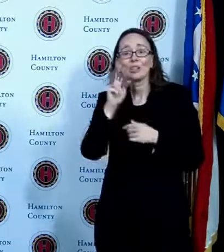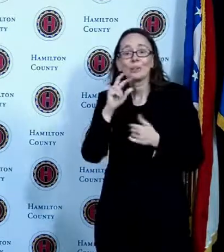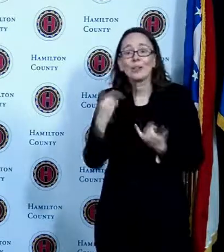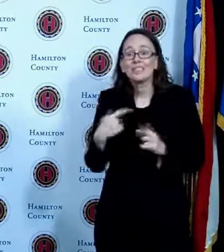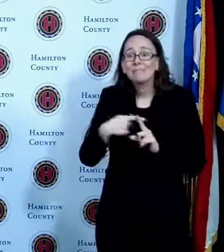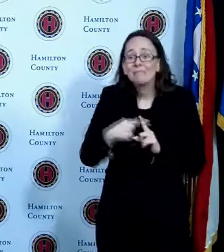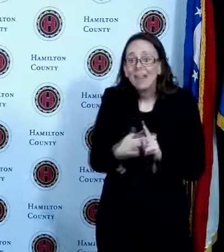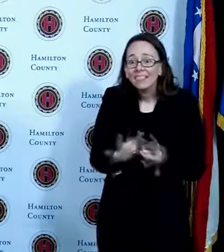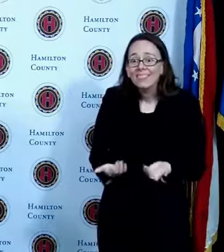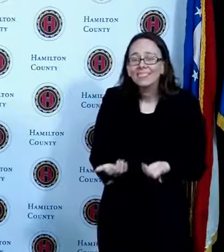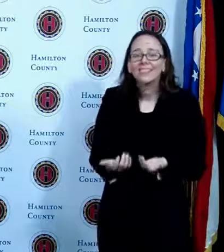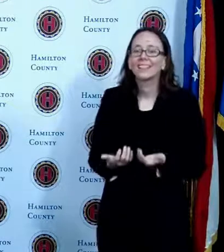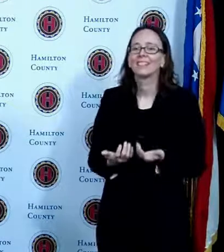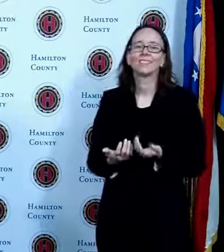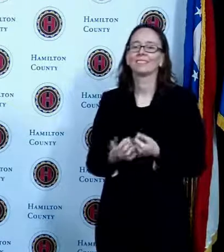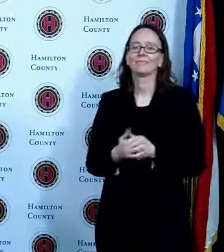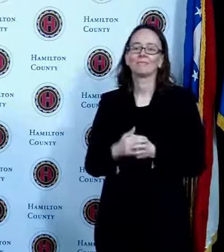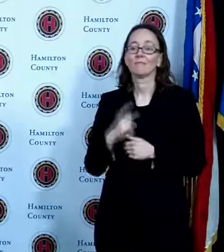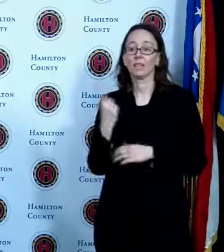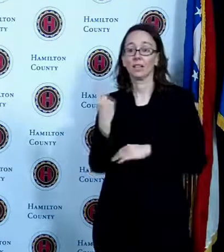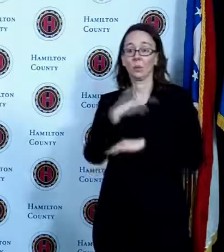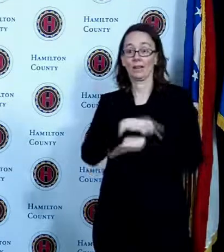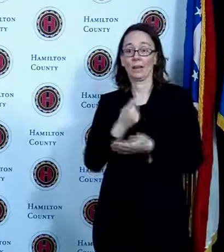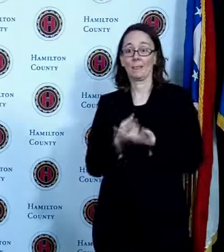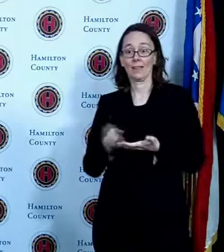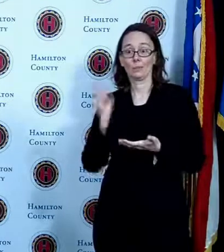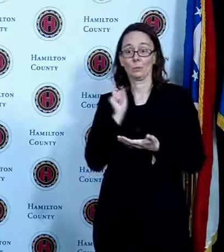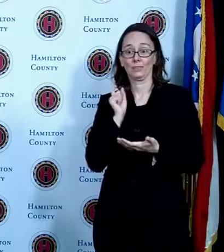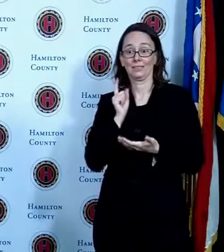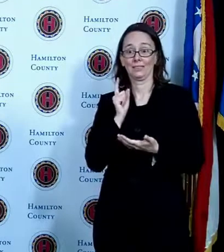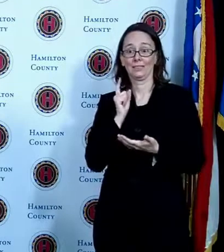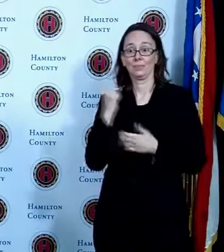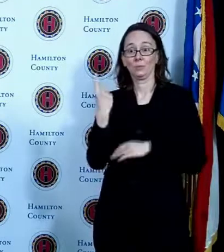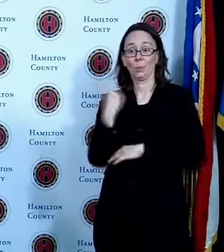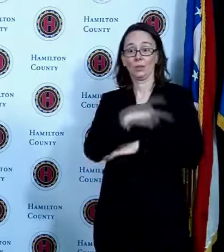last week where there was 20 reported overdoses in a single day and I have to